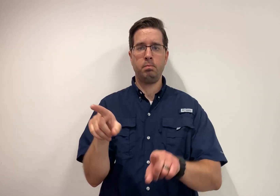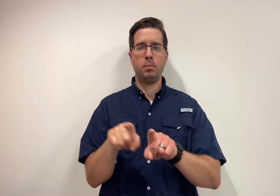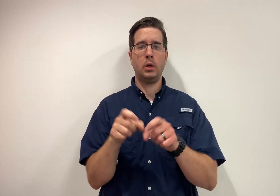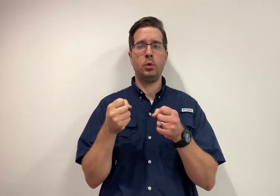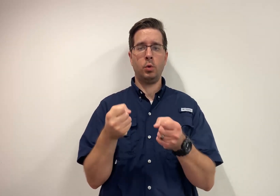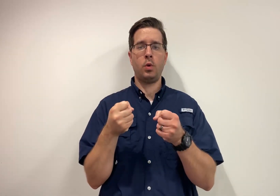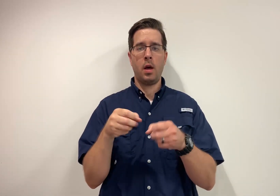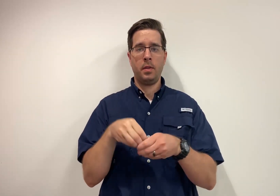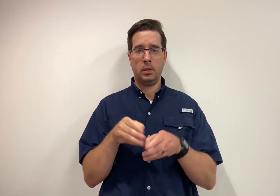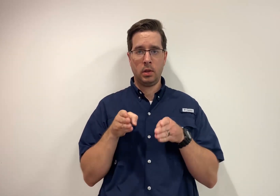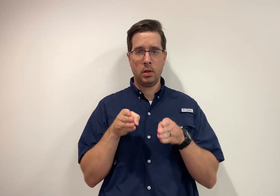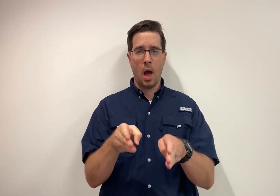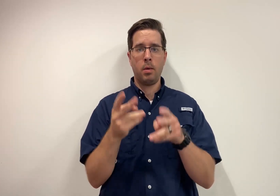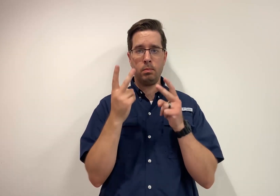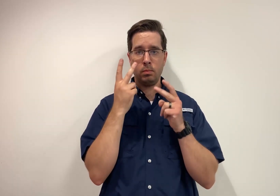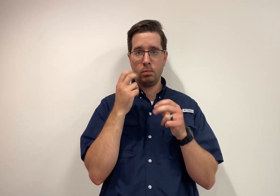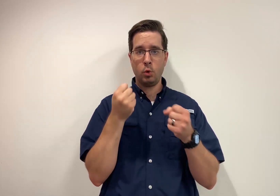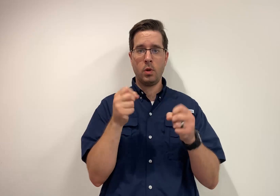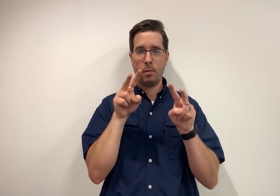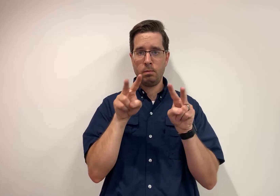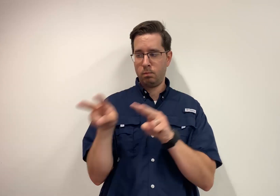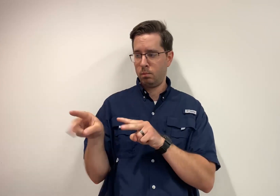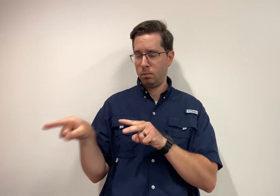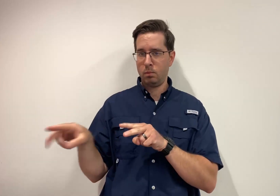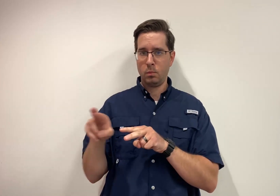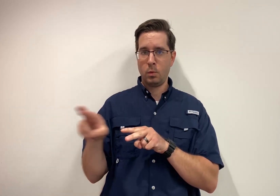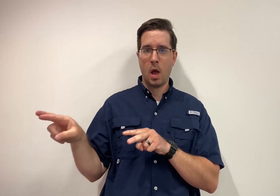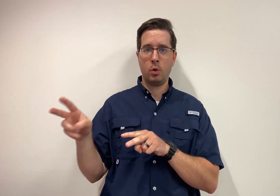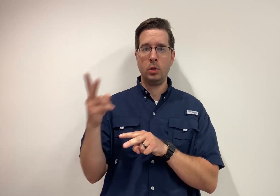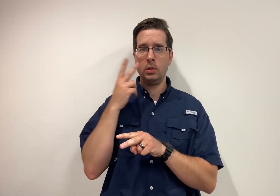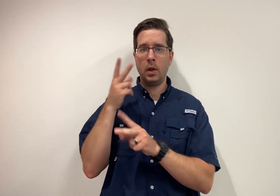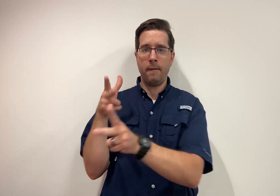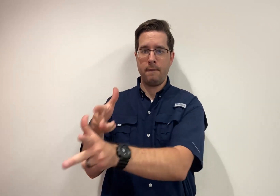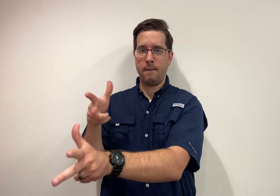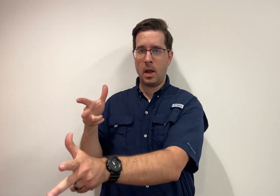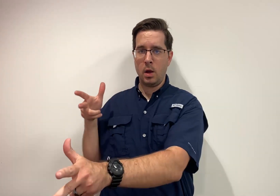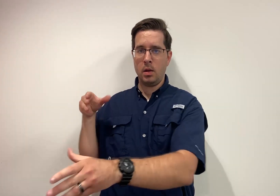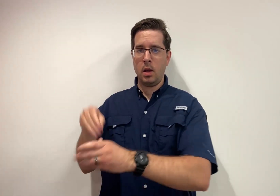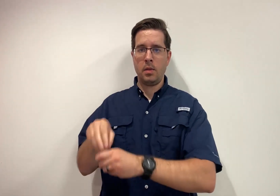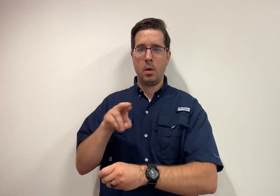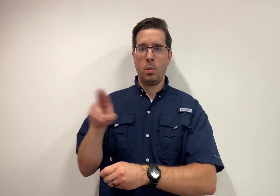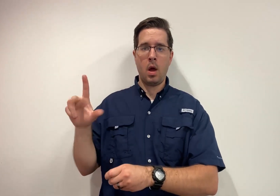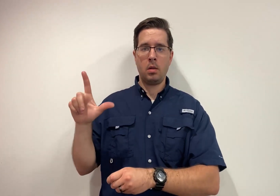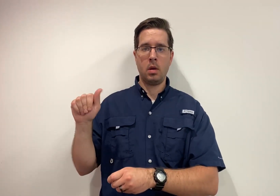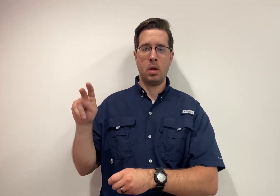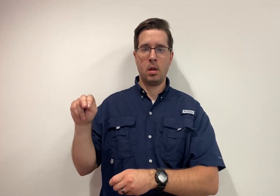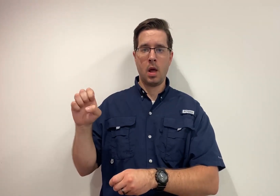As you drive in this lane, to the right, you are seeing vehicles in the right lanes,